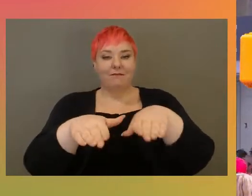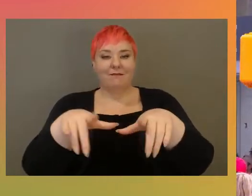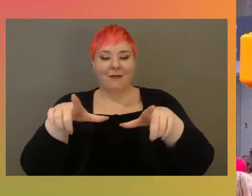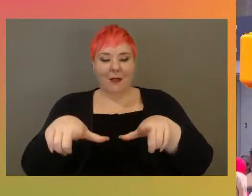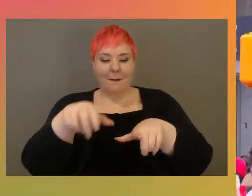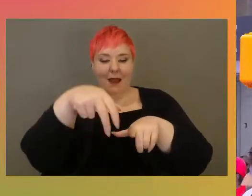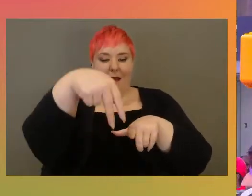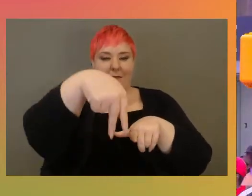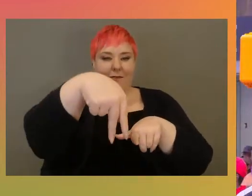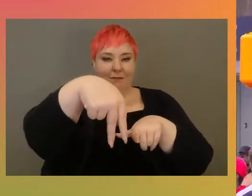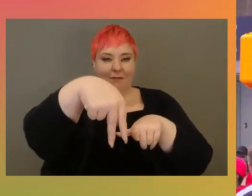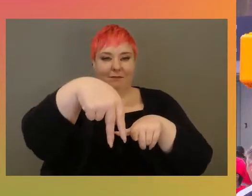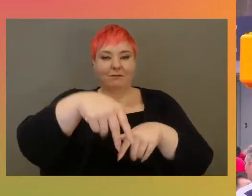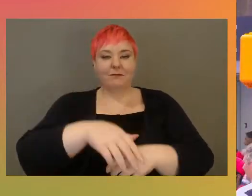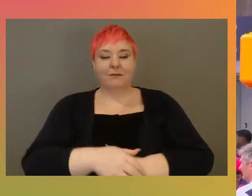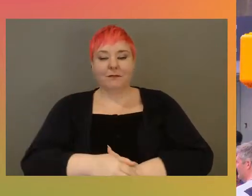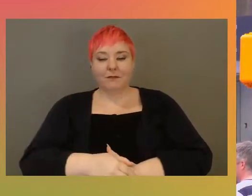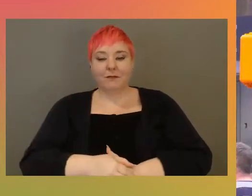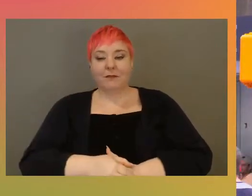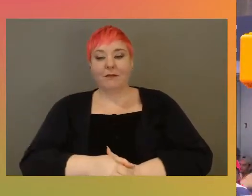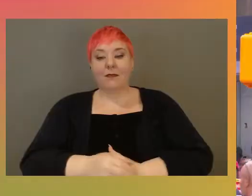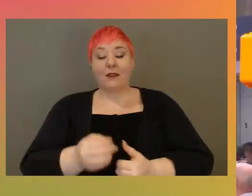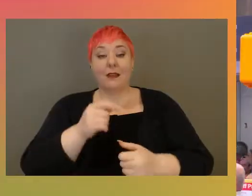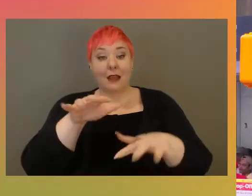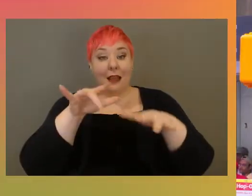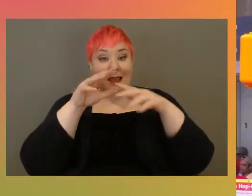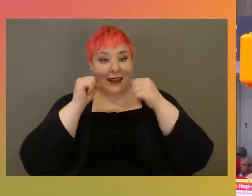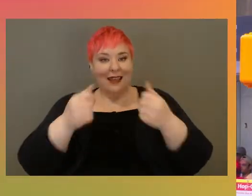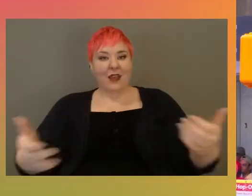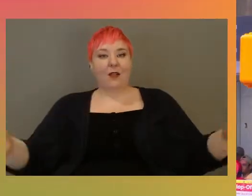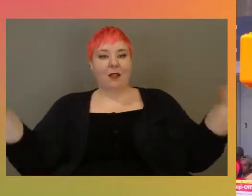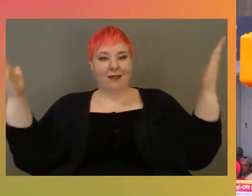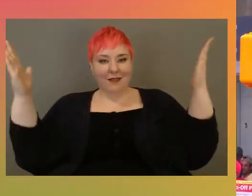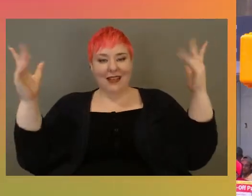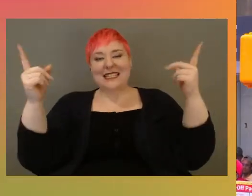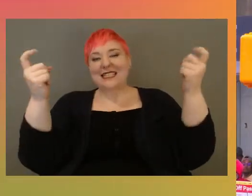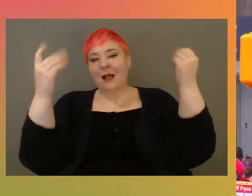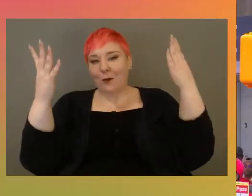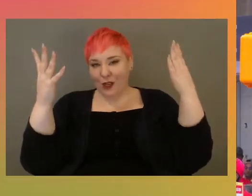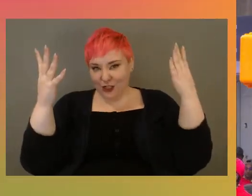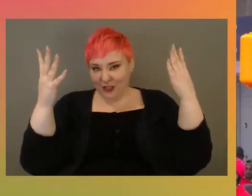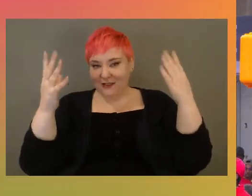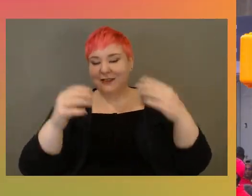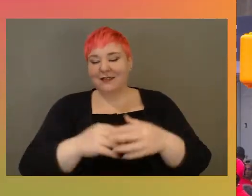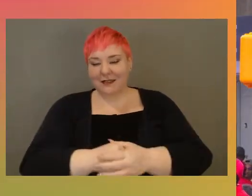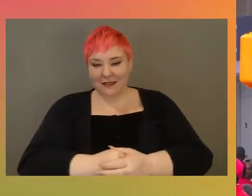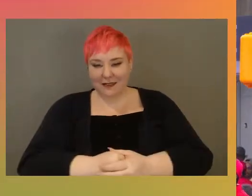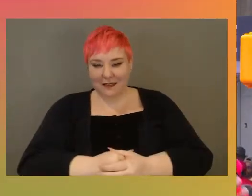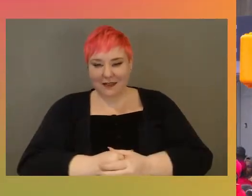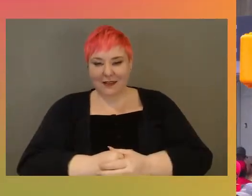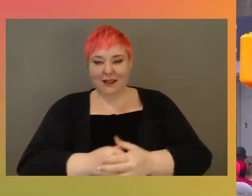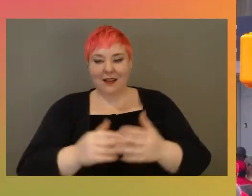FORWARD, SET THE MAT DOWN AND COME BACK TO THE FRONT OF YOUR MAT. INHALE.